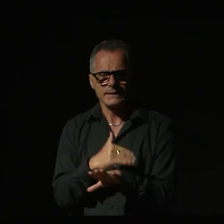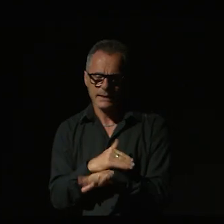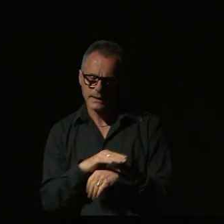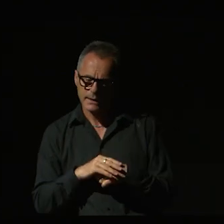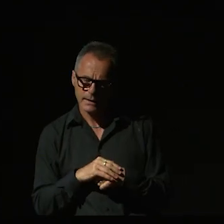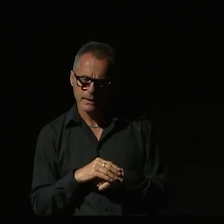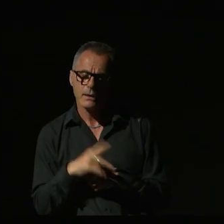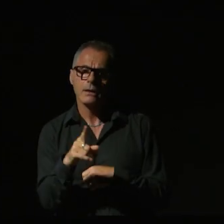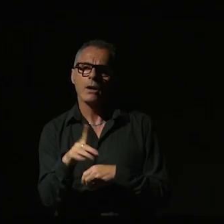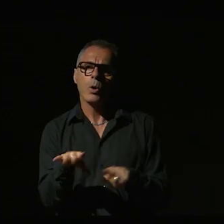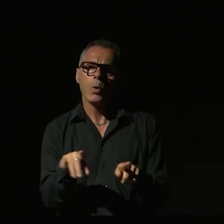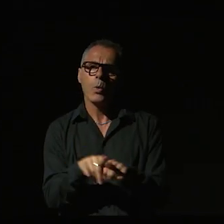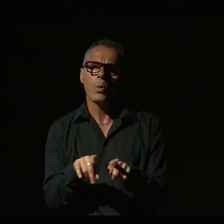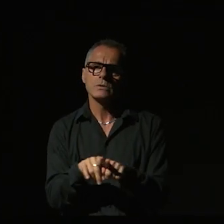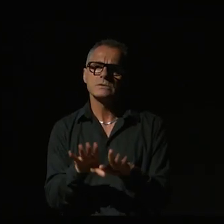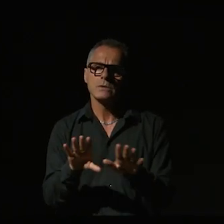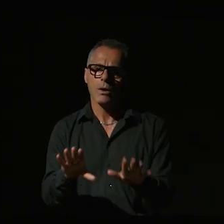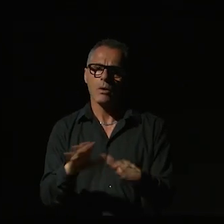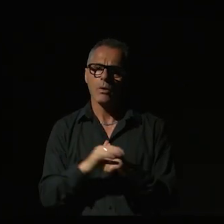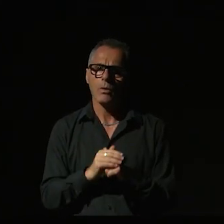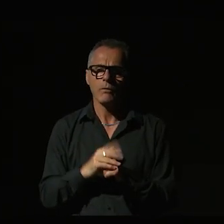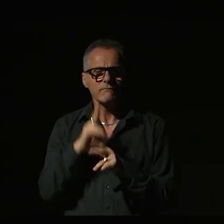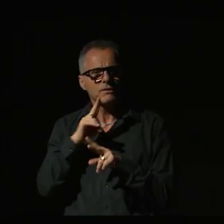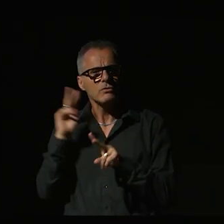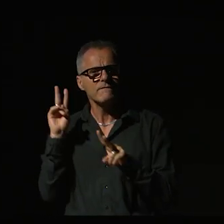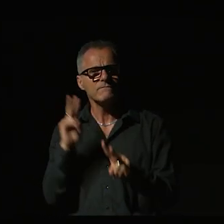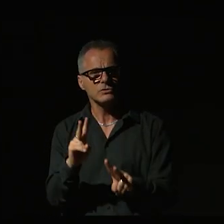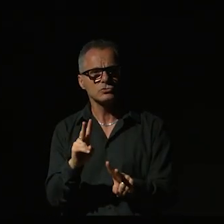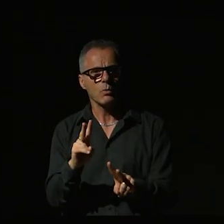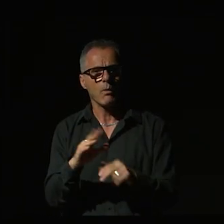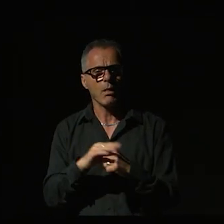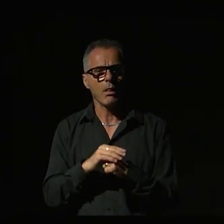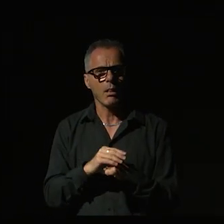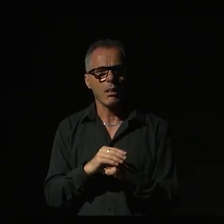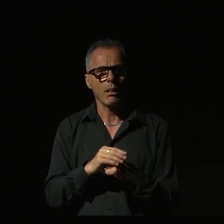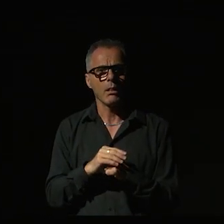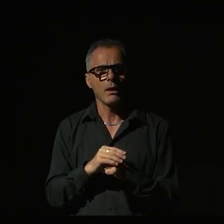And they are also, they must have served as visual models to the Carracci and the assistants,